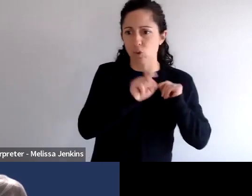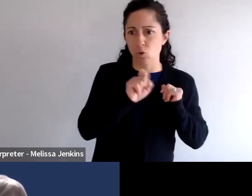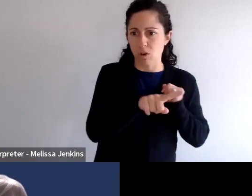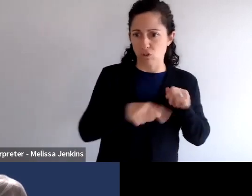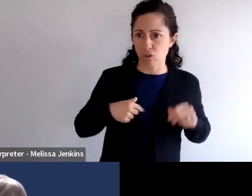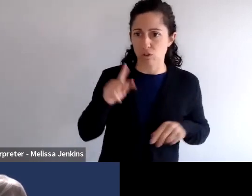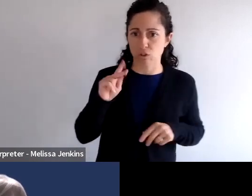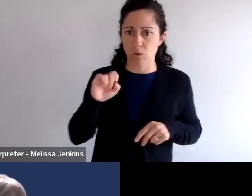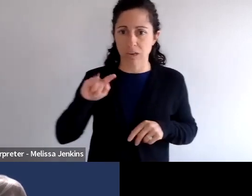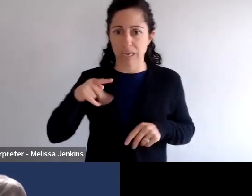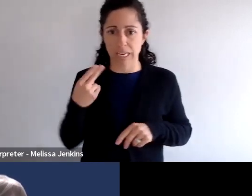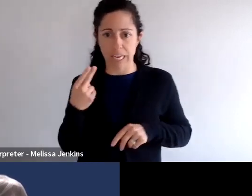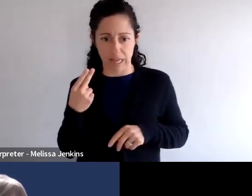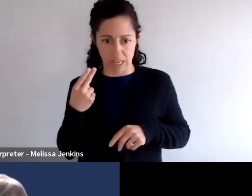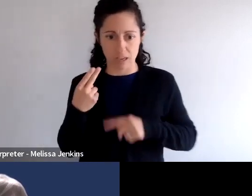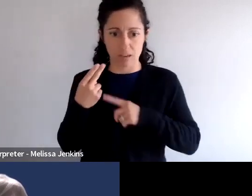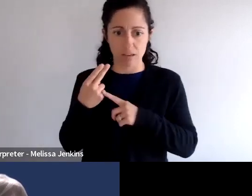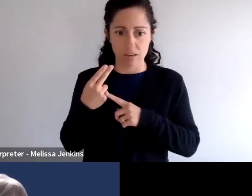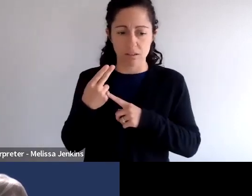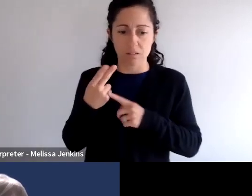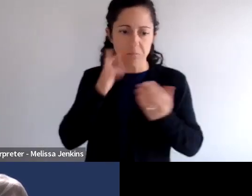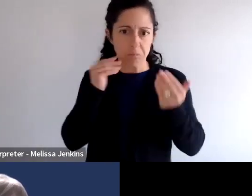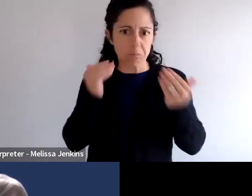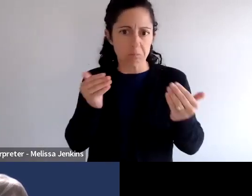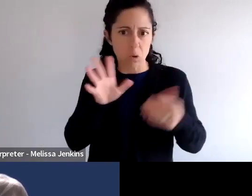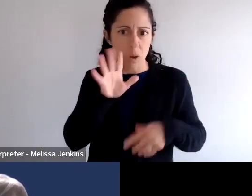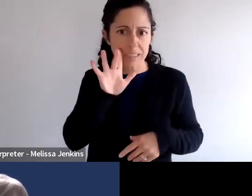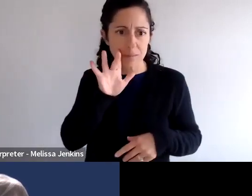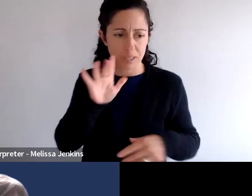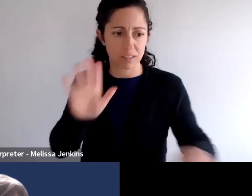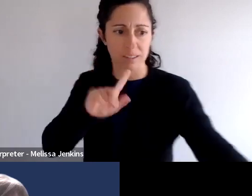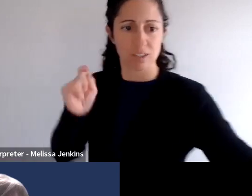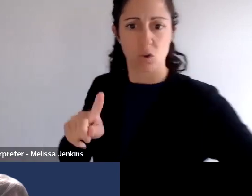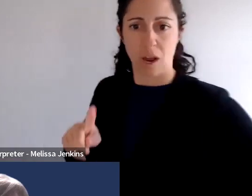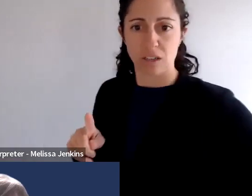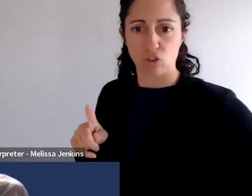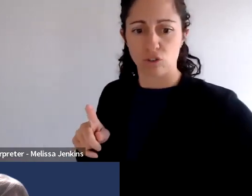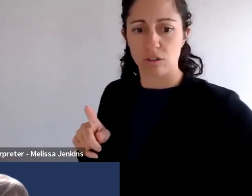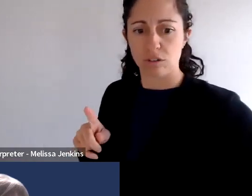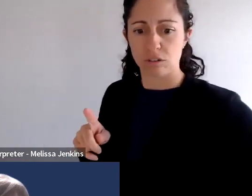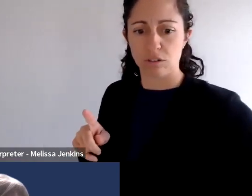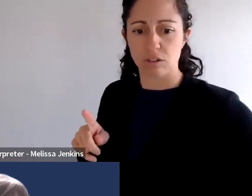going to allow Keith to speak and ask his question and, Keith, you should be able to be heard now.